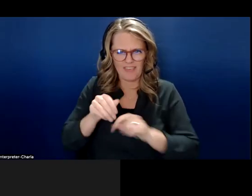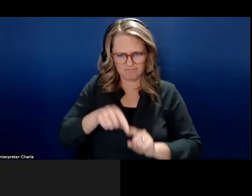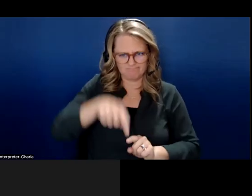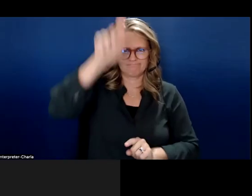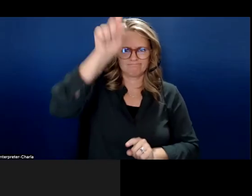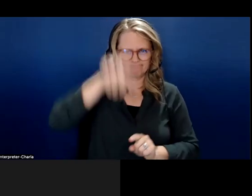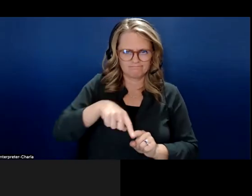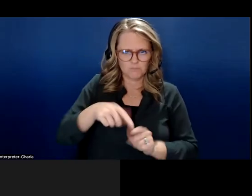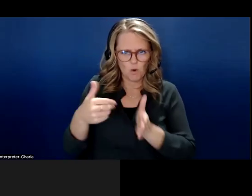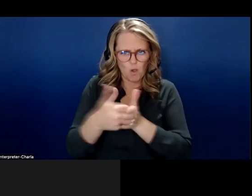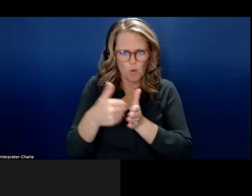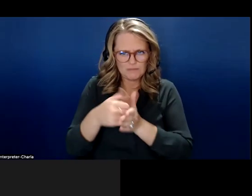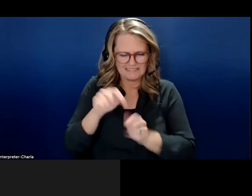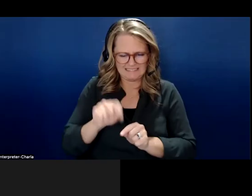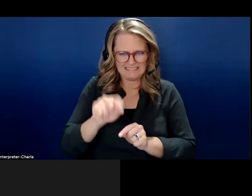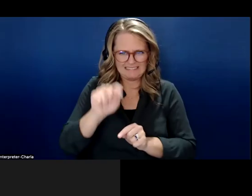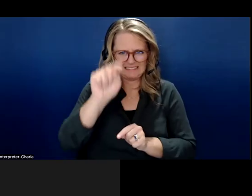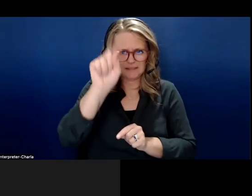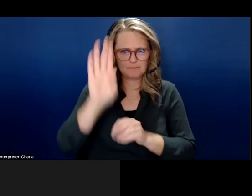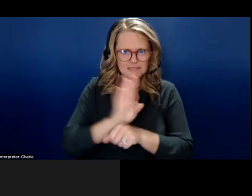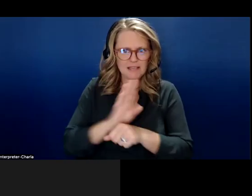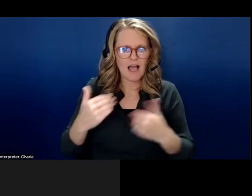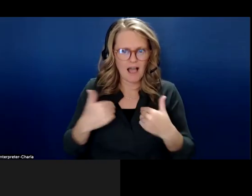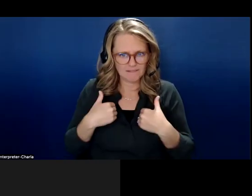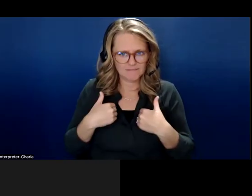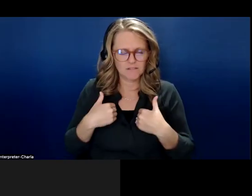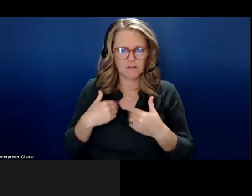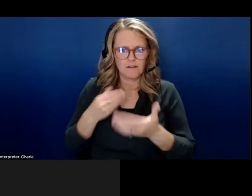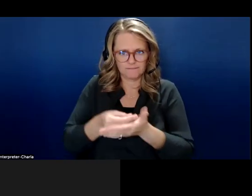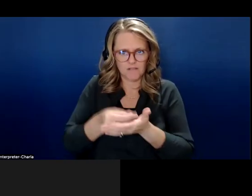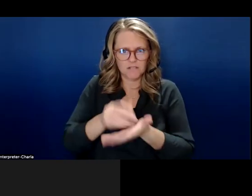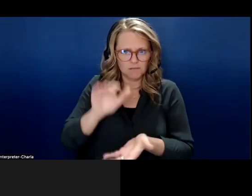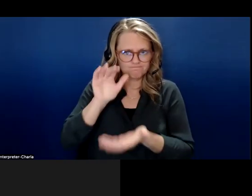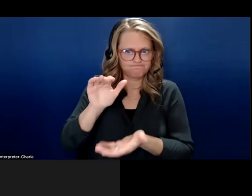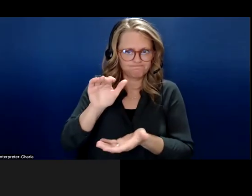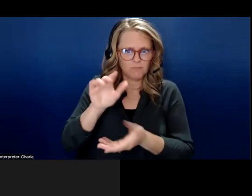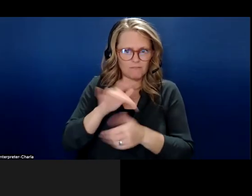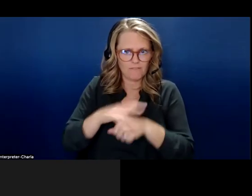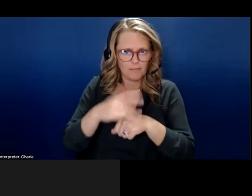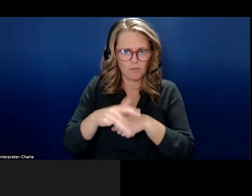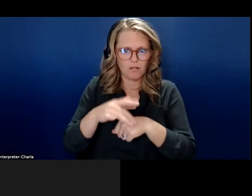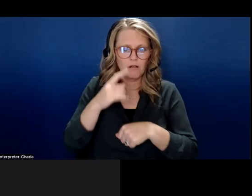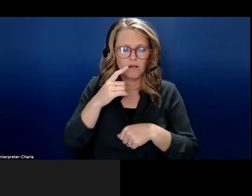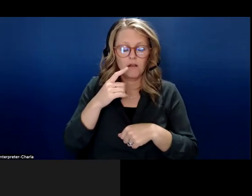that there is this fund and it that it's well-funded. Because you know, even as it is right now